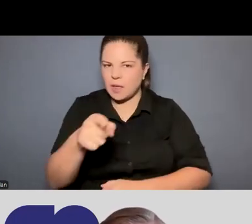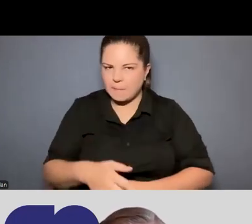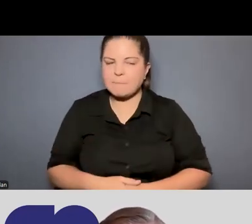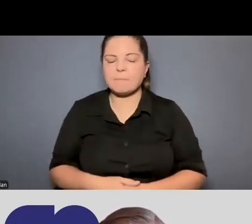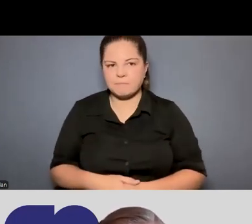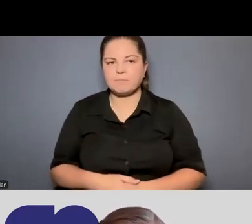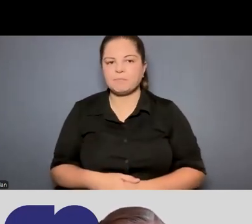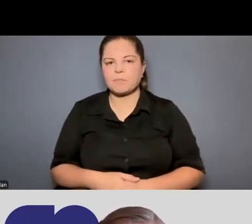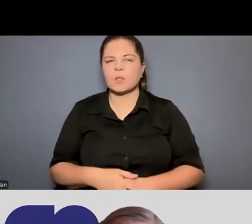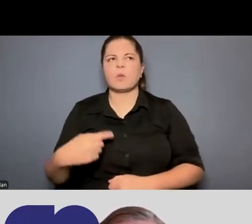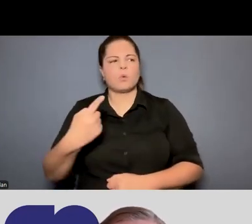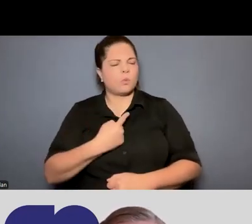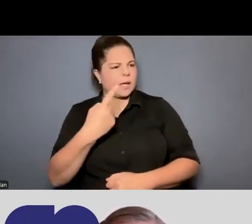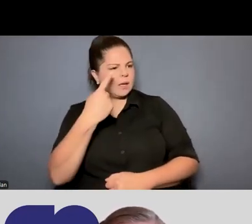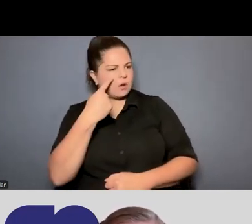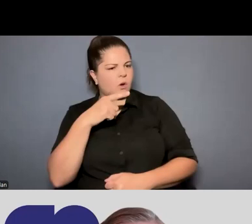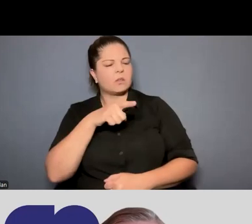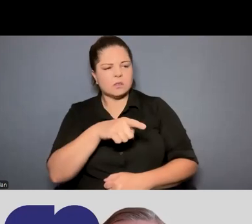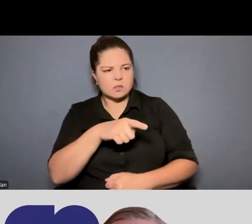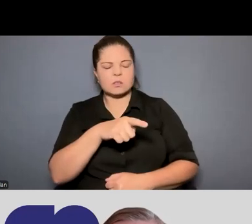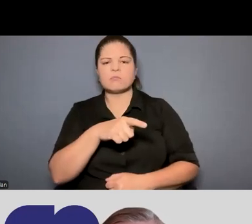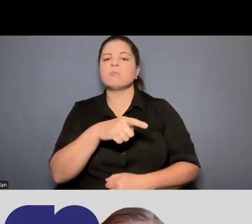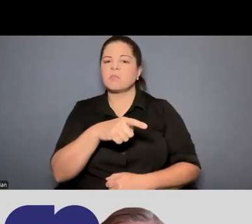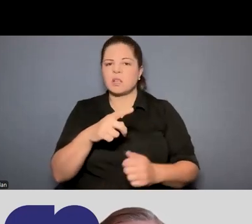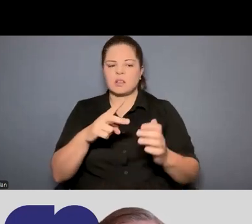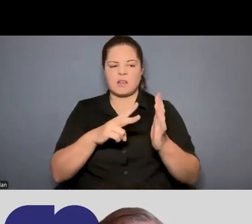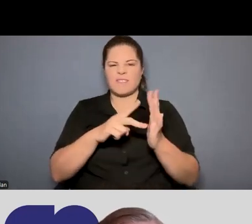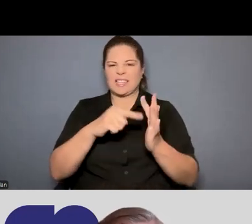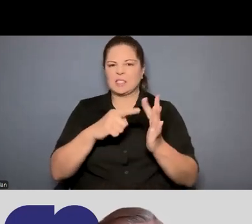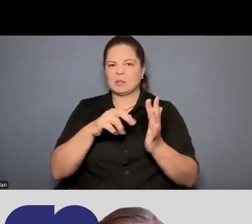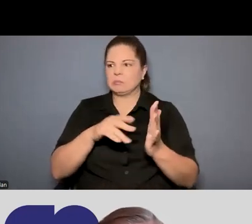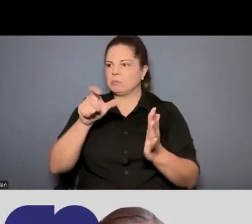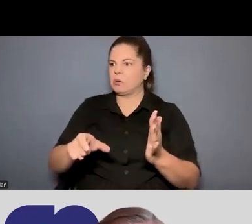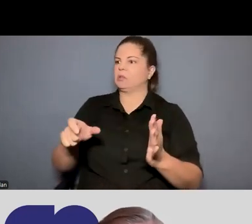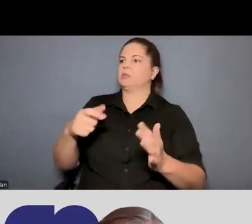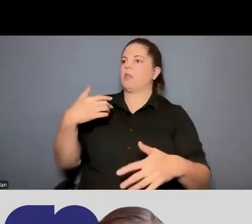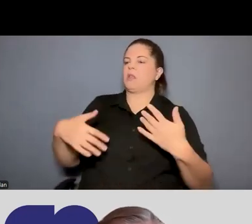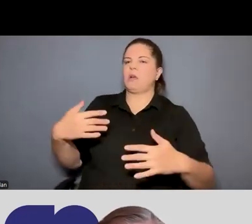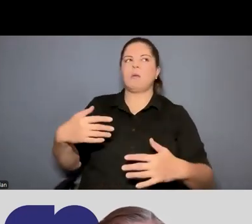been on victims to make a complaint. Yet, alarmingly fewer than one in five people who